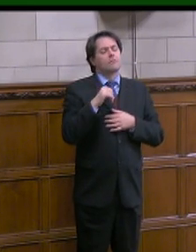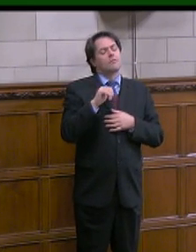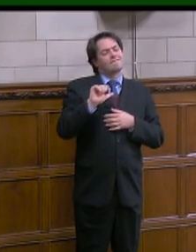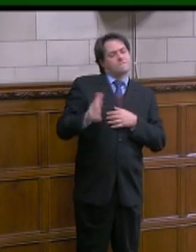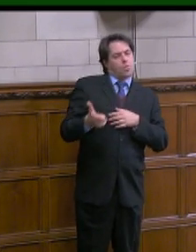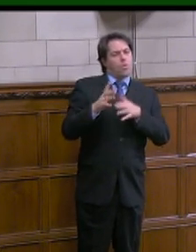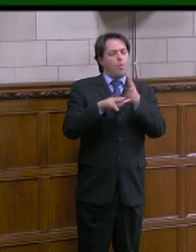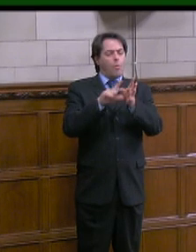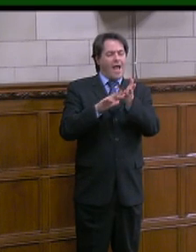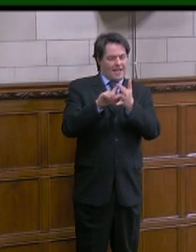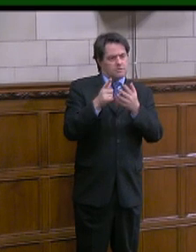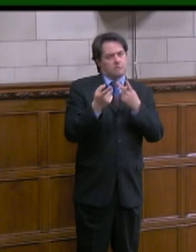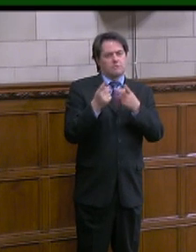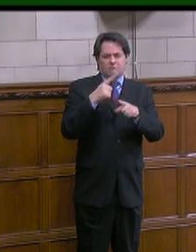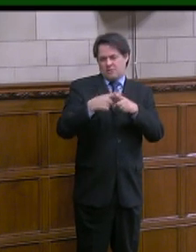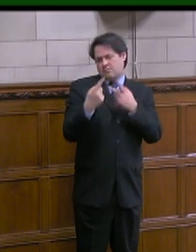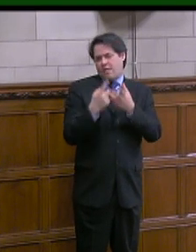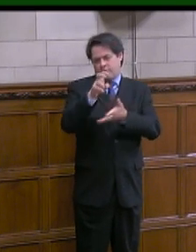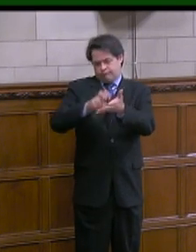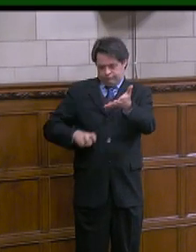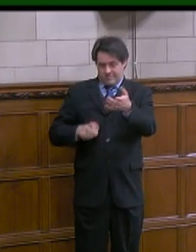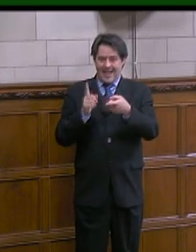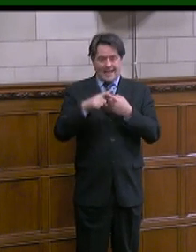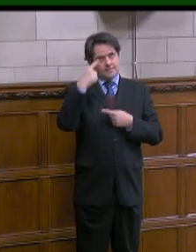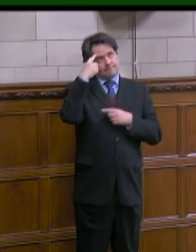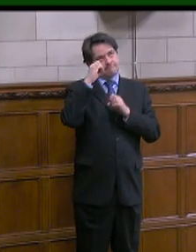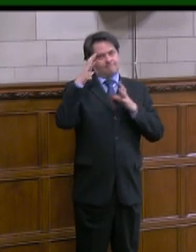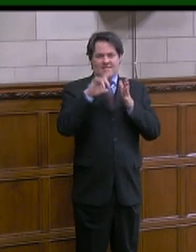the many other petitioners and Erin. Other hon.